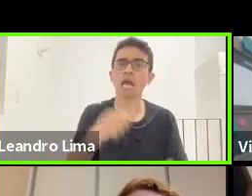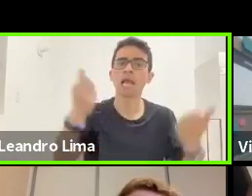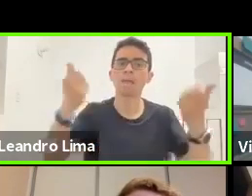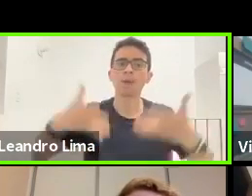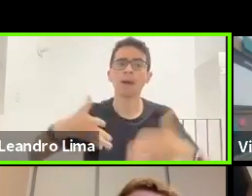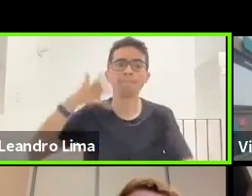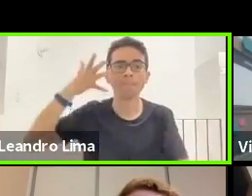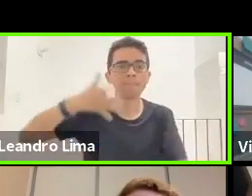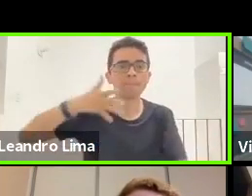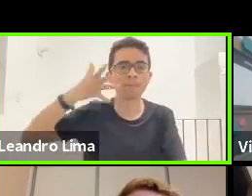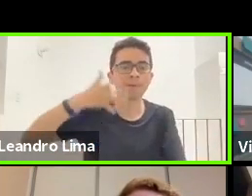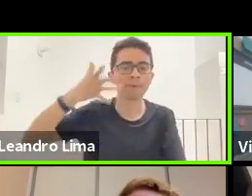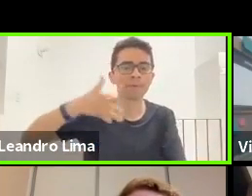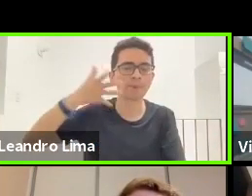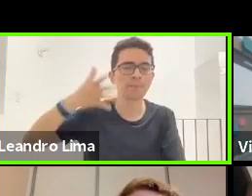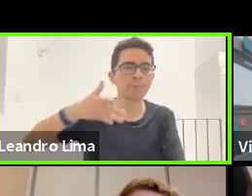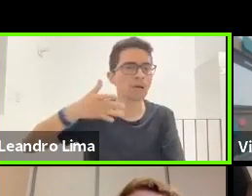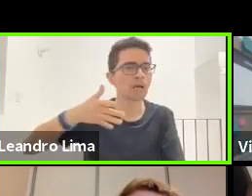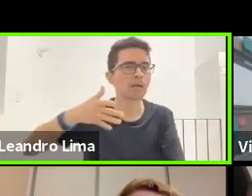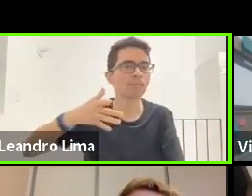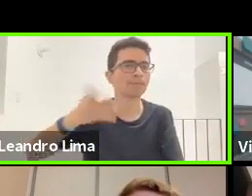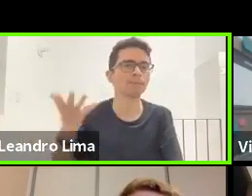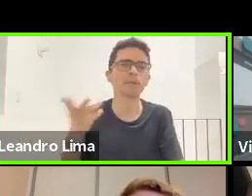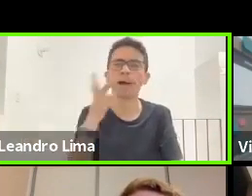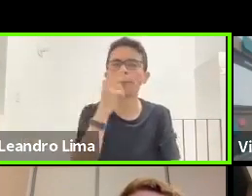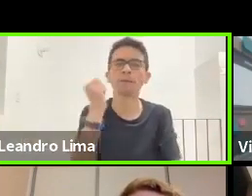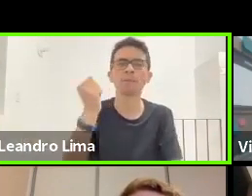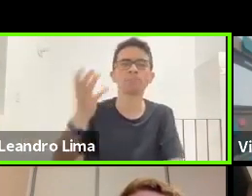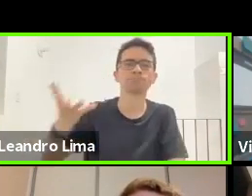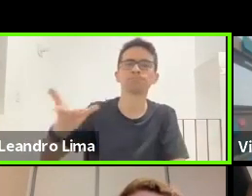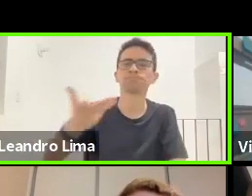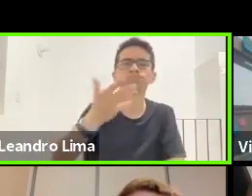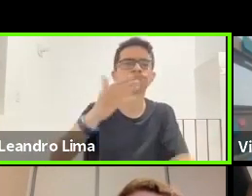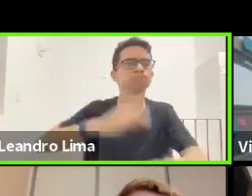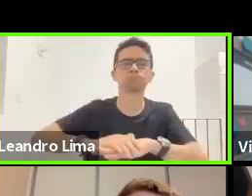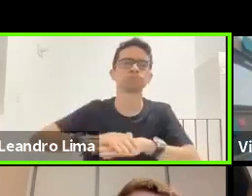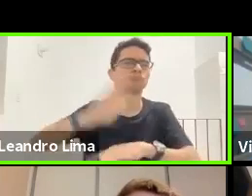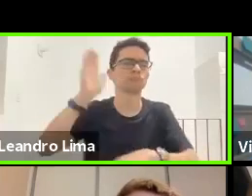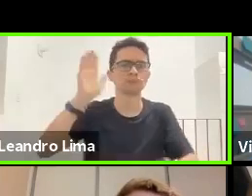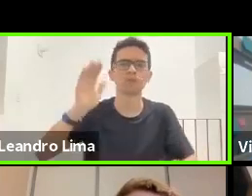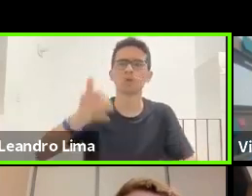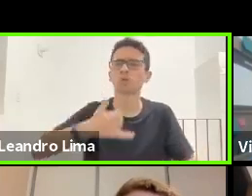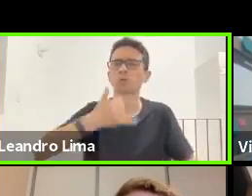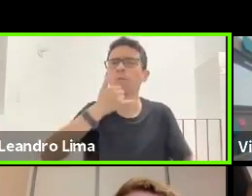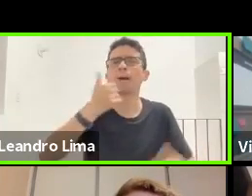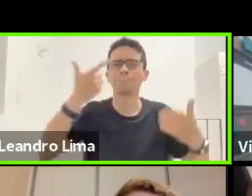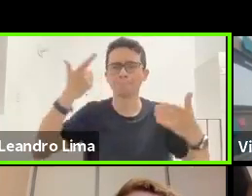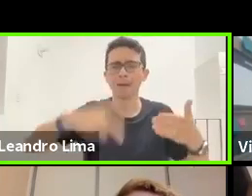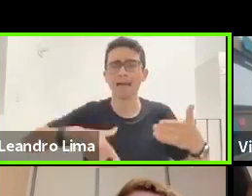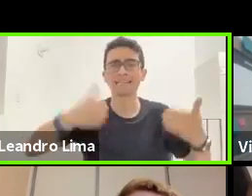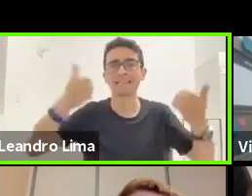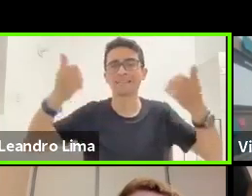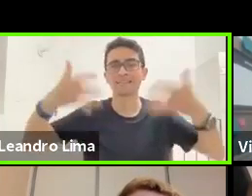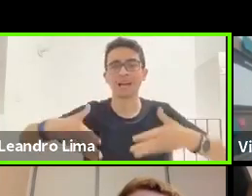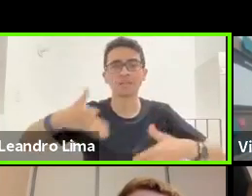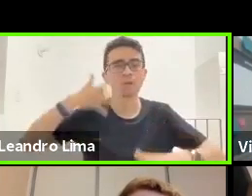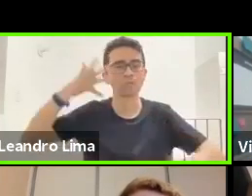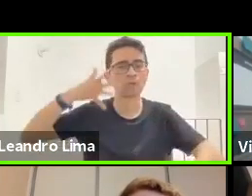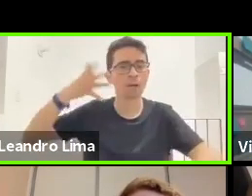is that are more powerful, you know, could could you talk a little bit more about that. at on on your based on your